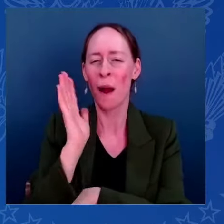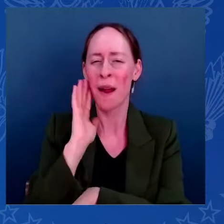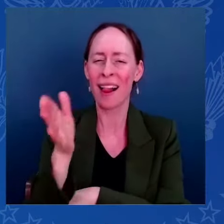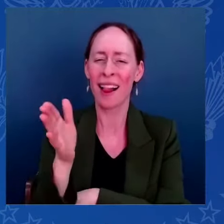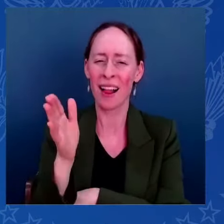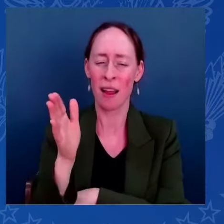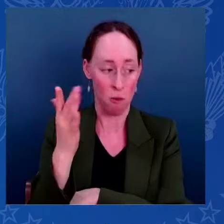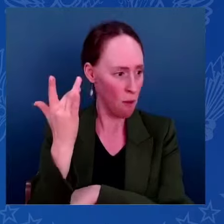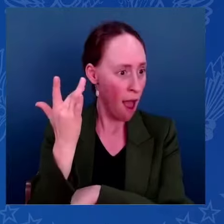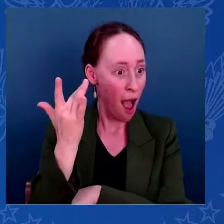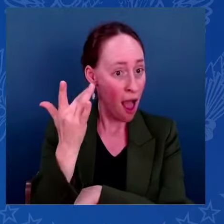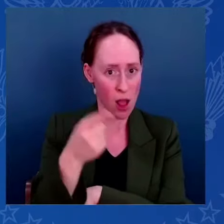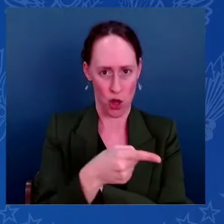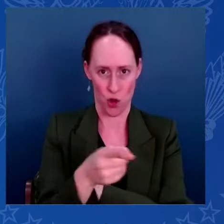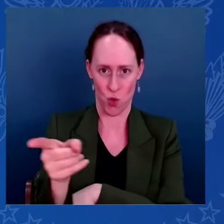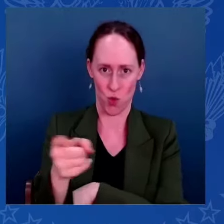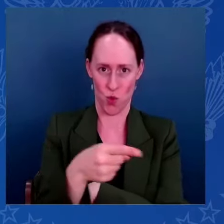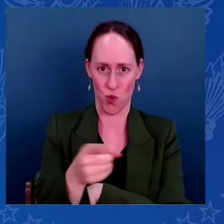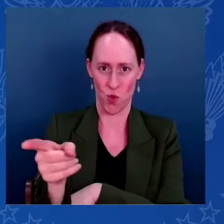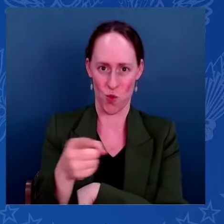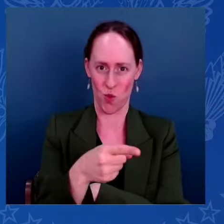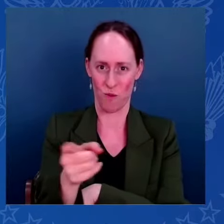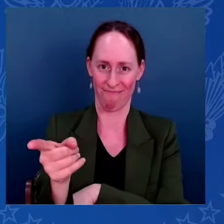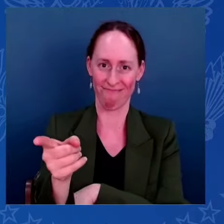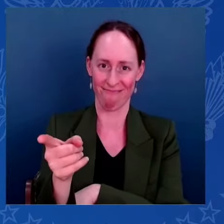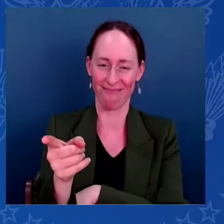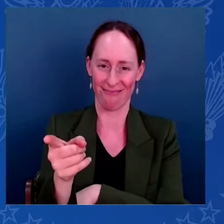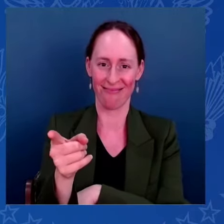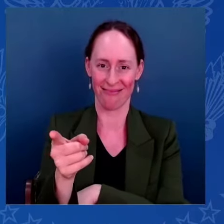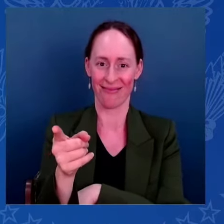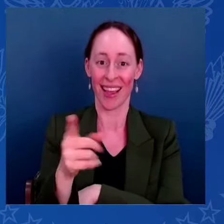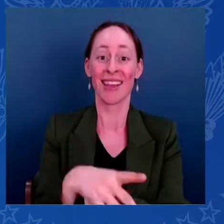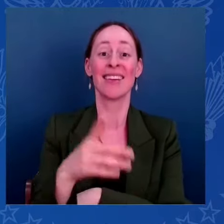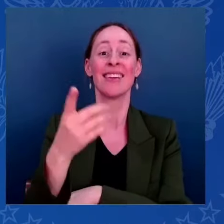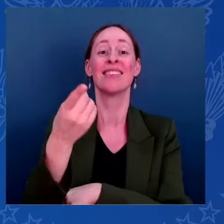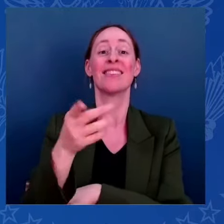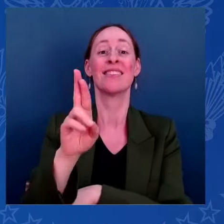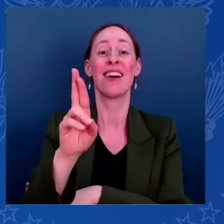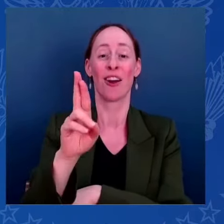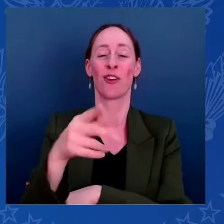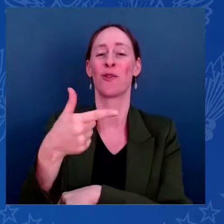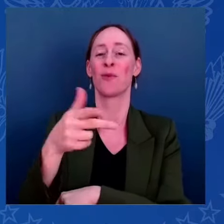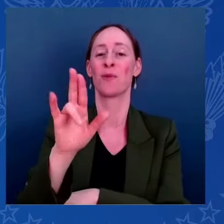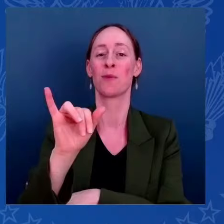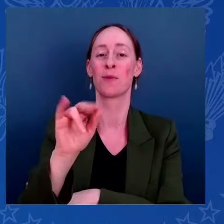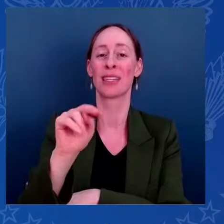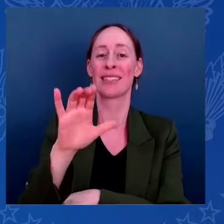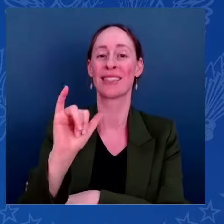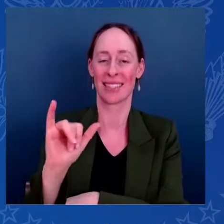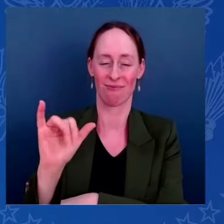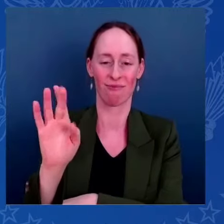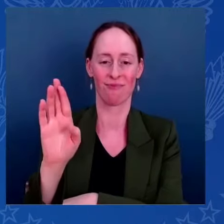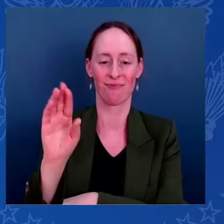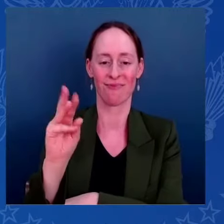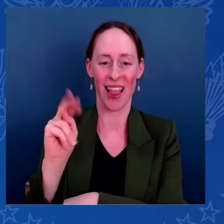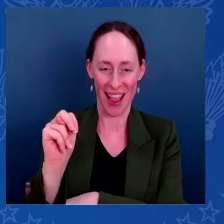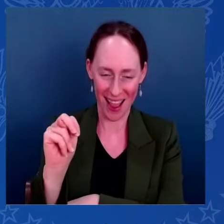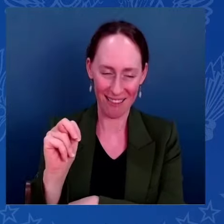including Dr. Quincy Brown. Dr. Quincy Brown has taken the question, "What if surgeries